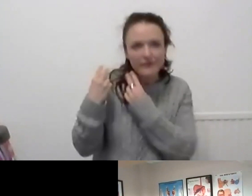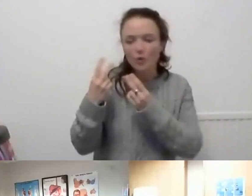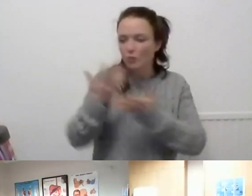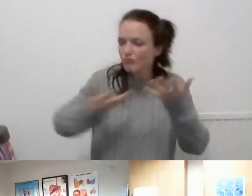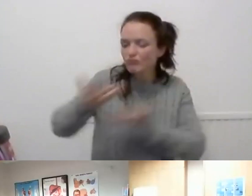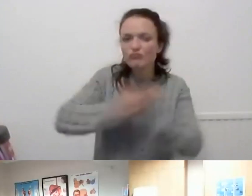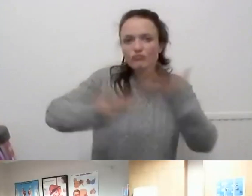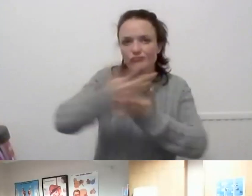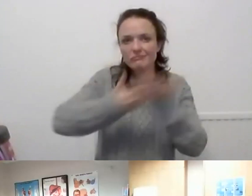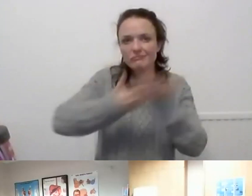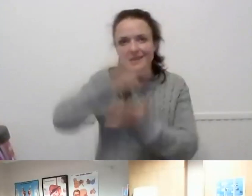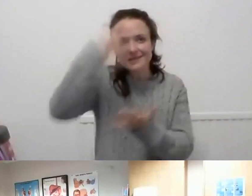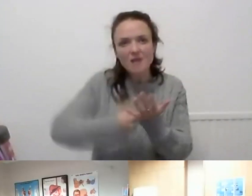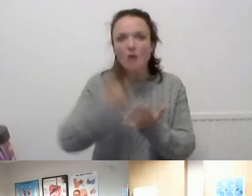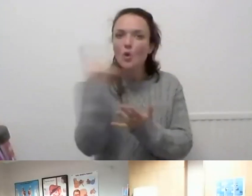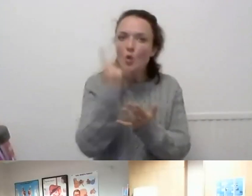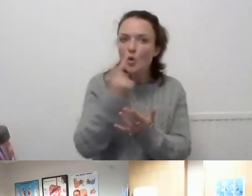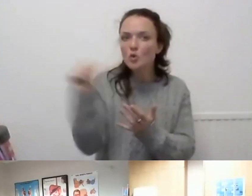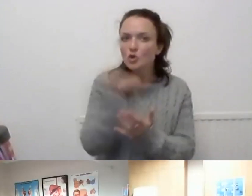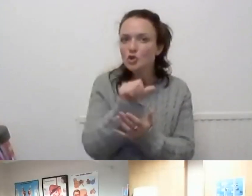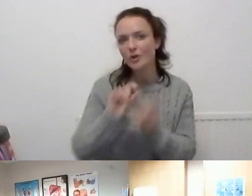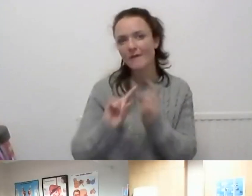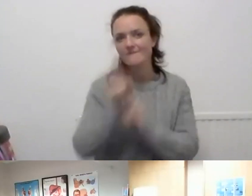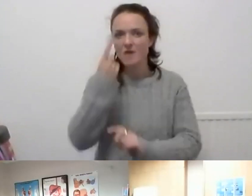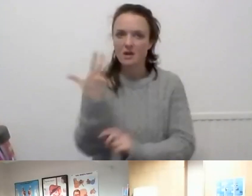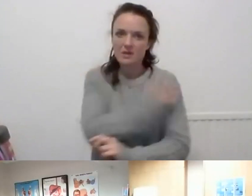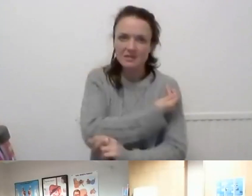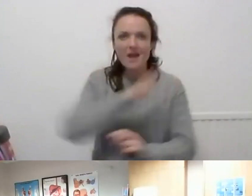who should get it and how it should be used within the current vaccine schedule.